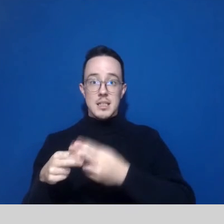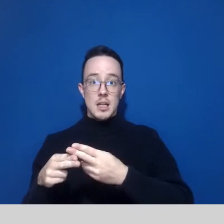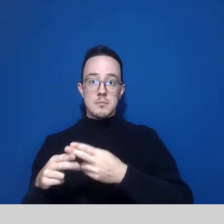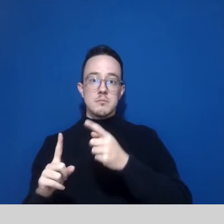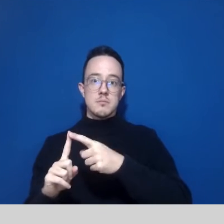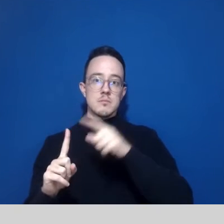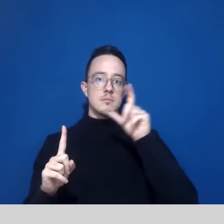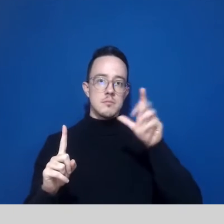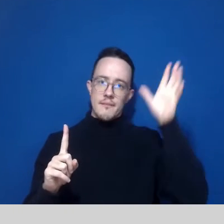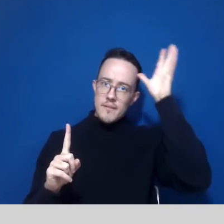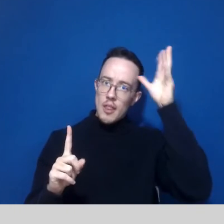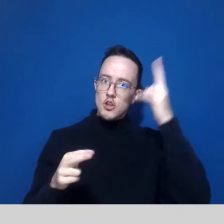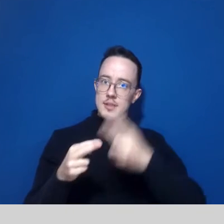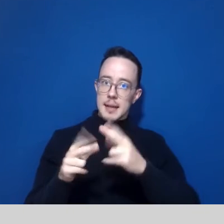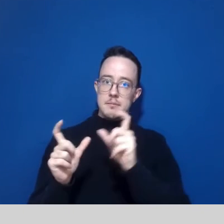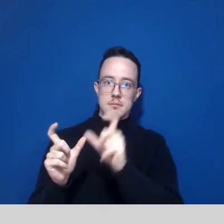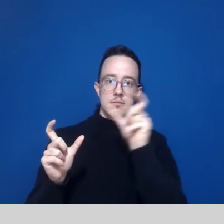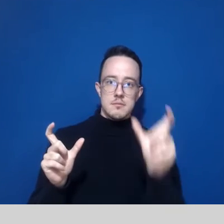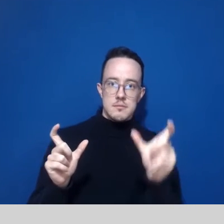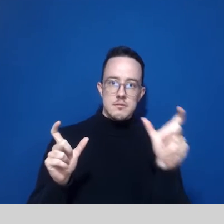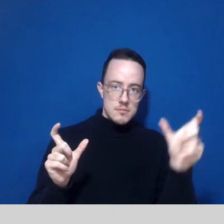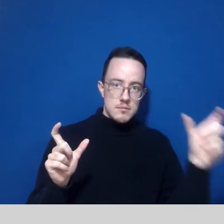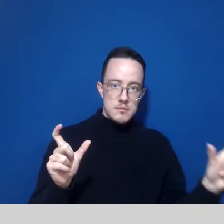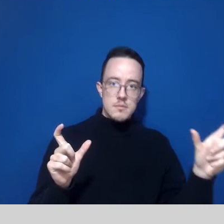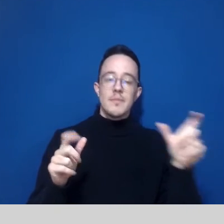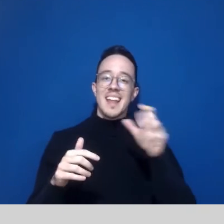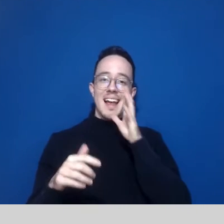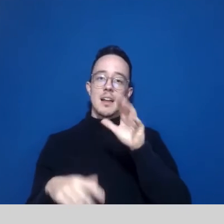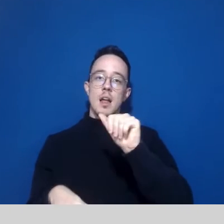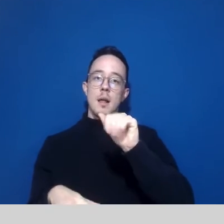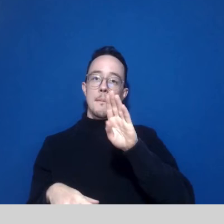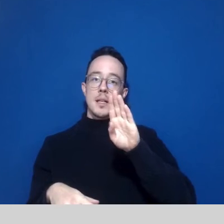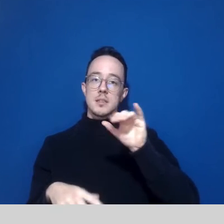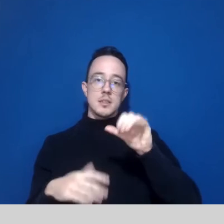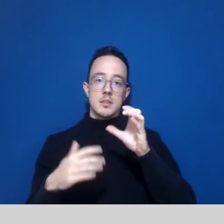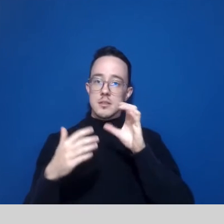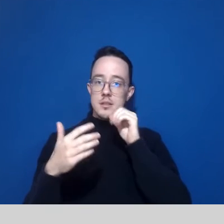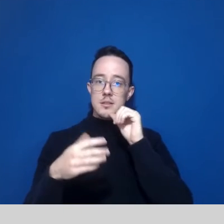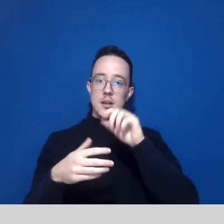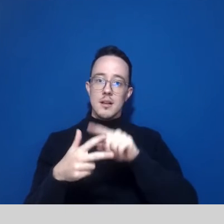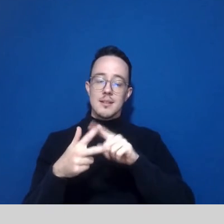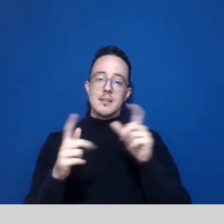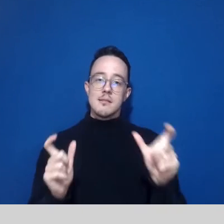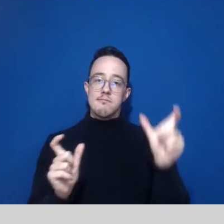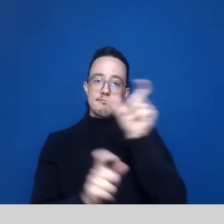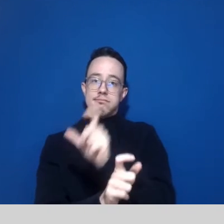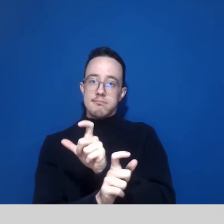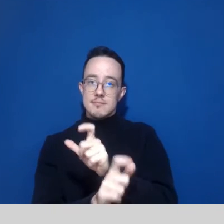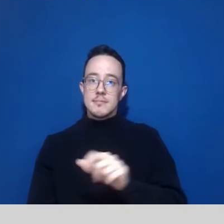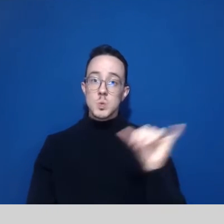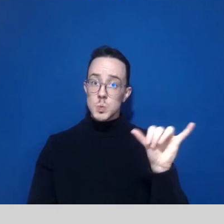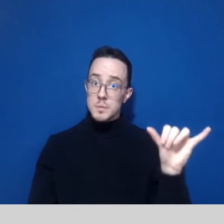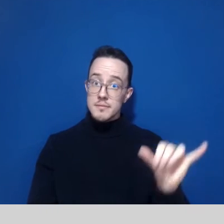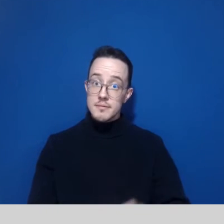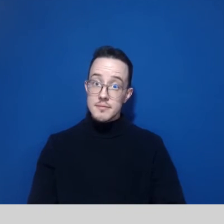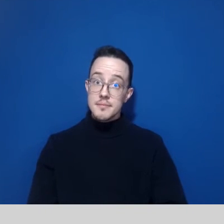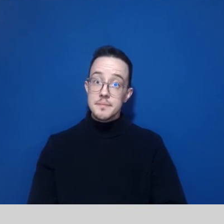and you don't call them Mr. Johansson, you call them Sigur or Mr. Sigur Johansson. And in the alphabetic list they are not under J like Johansson,